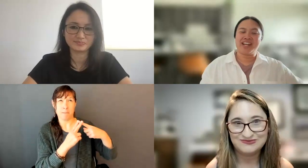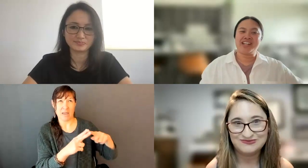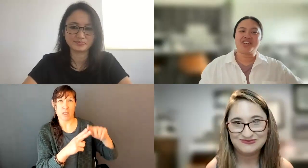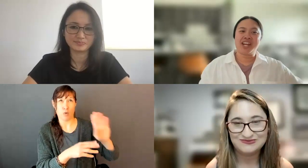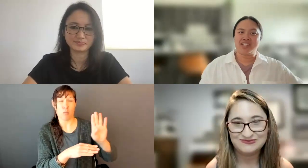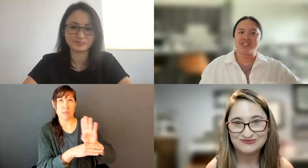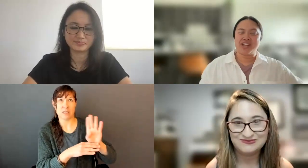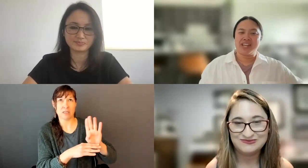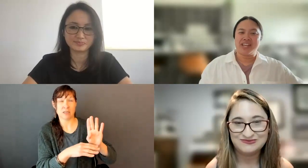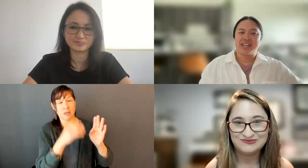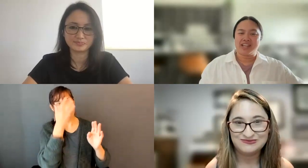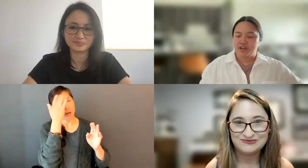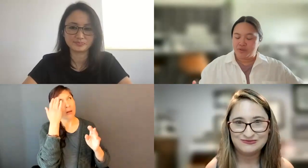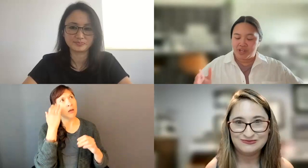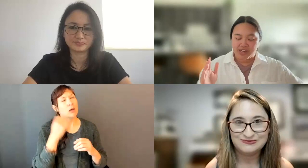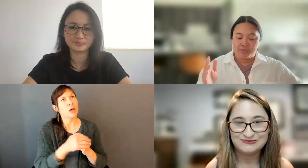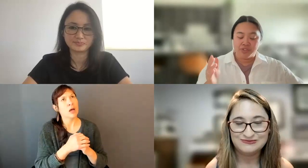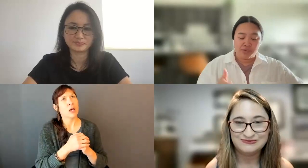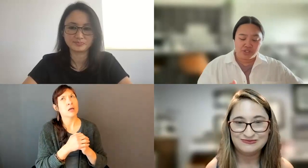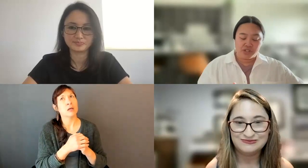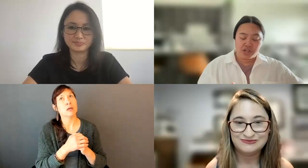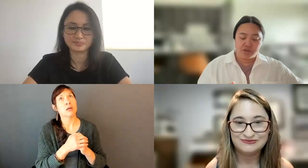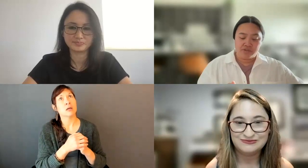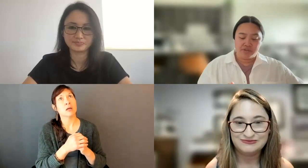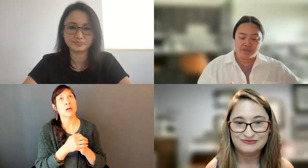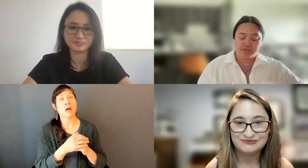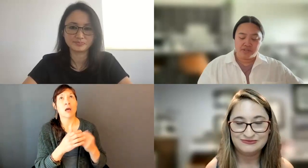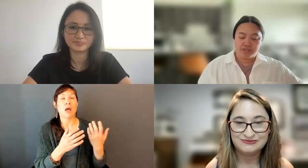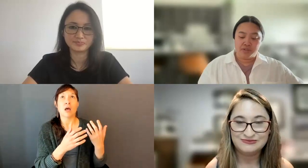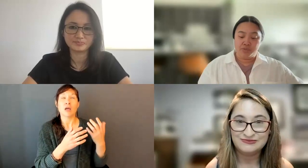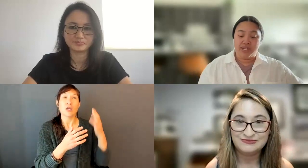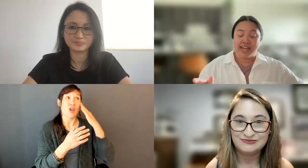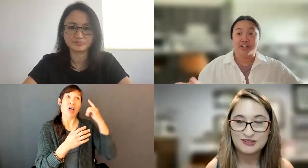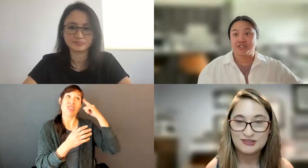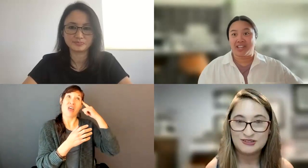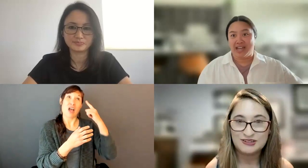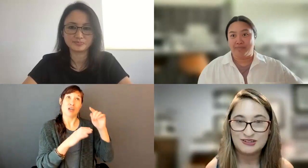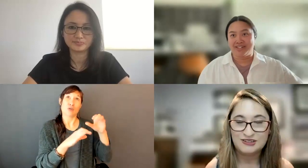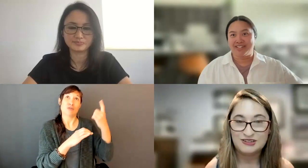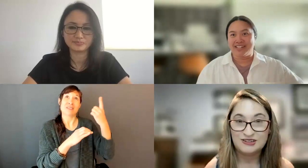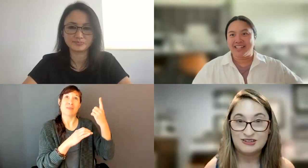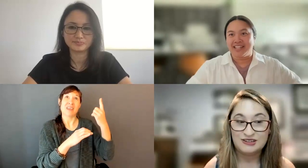was there any change in how you thought it was going to go to what actually happened?